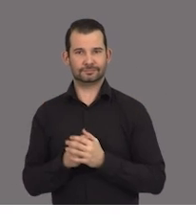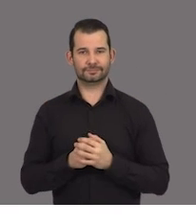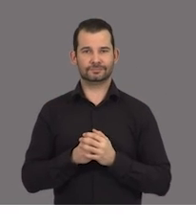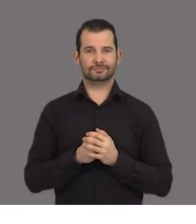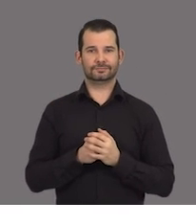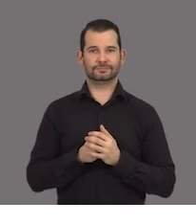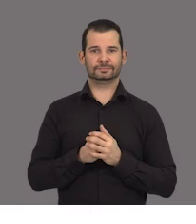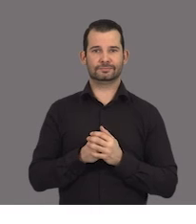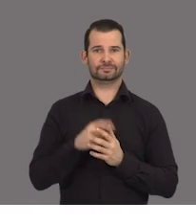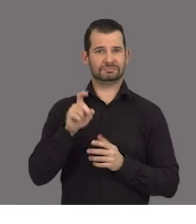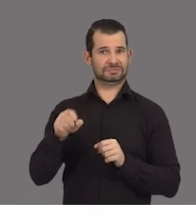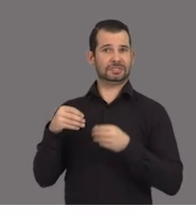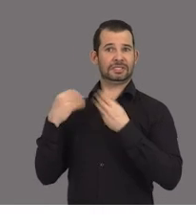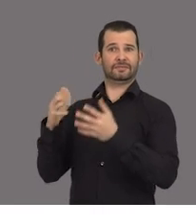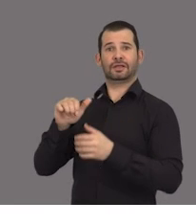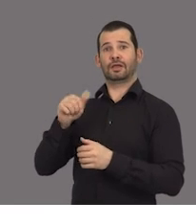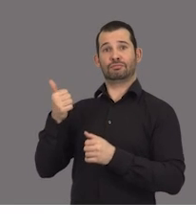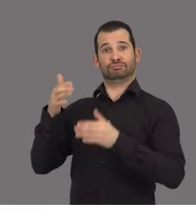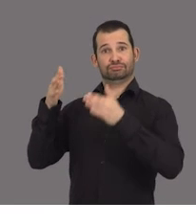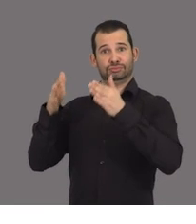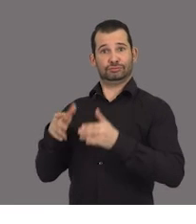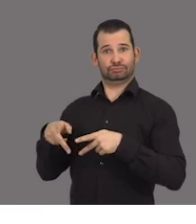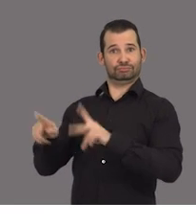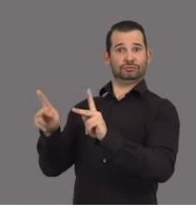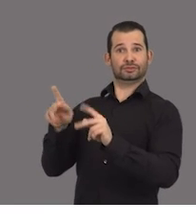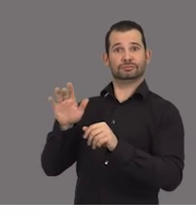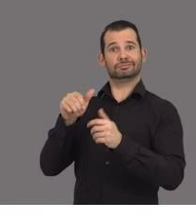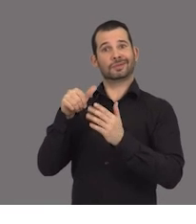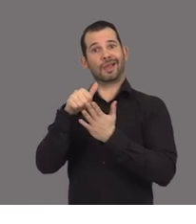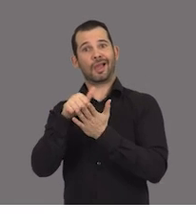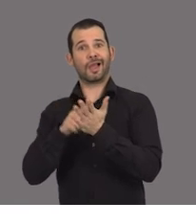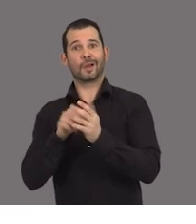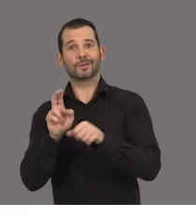You can give permission to another person in My Account, or on paper by